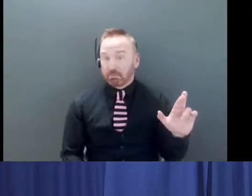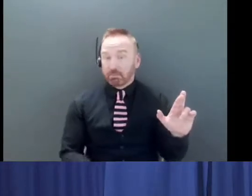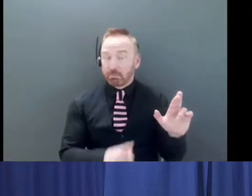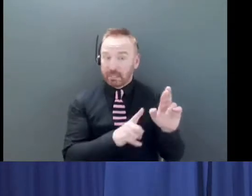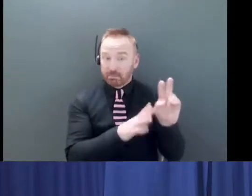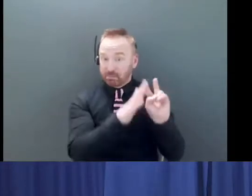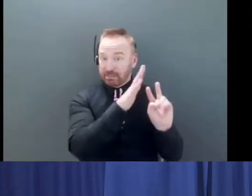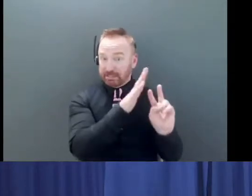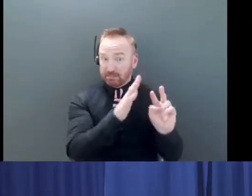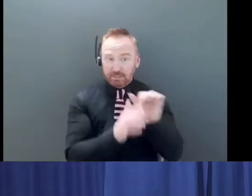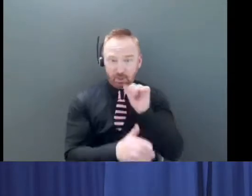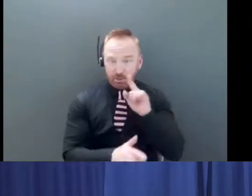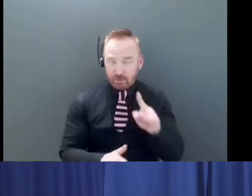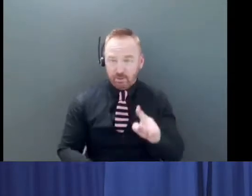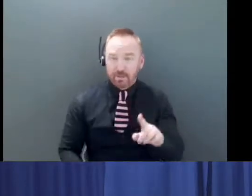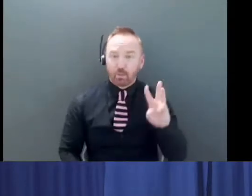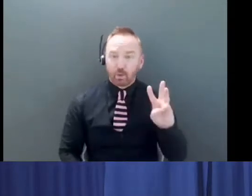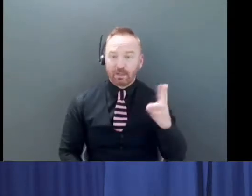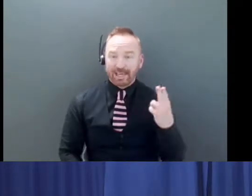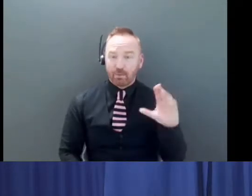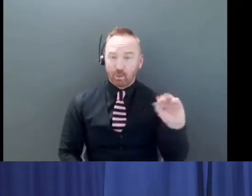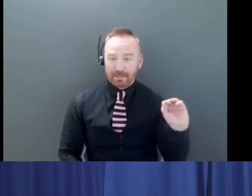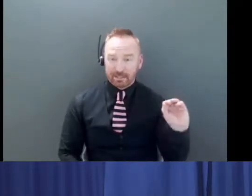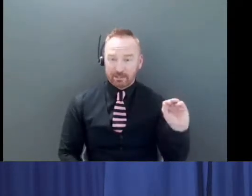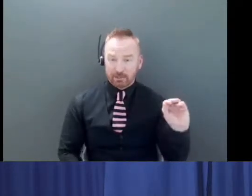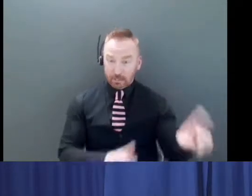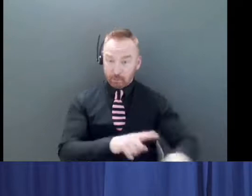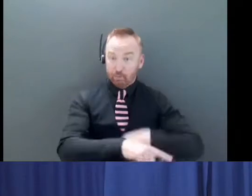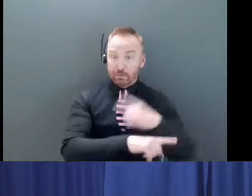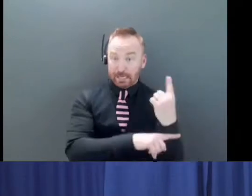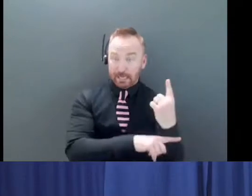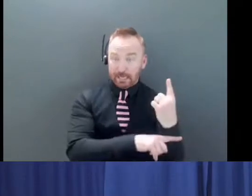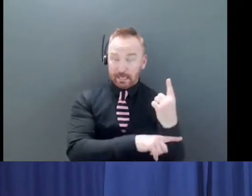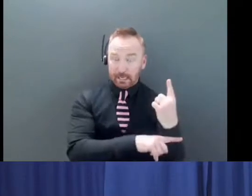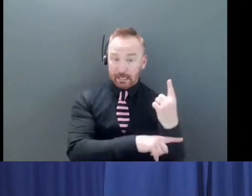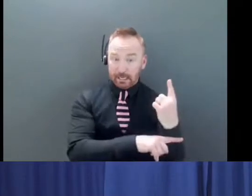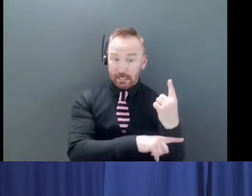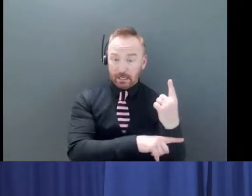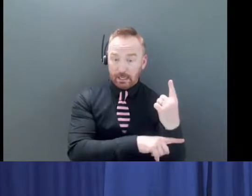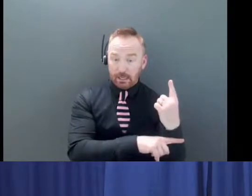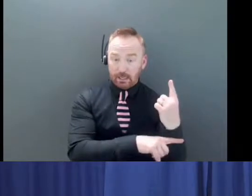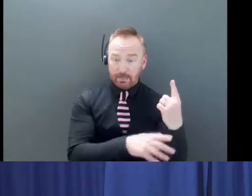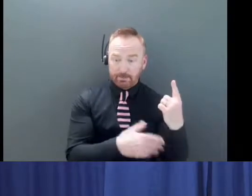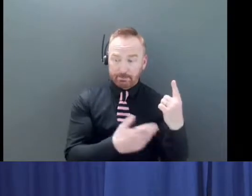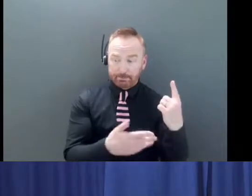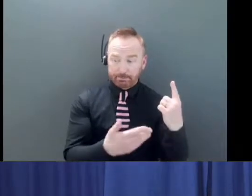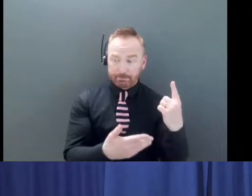shots. We don't know what it is yet. You may have heard the World Health Organization today really